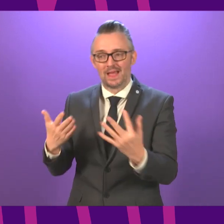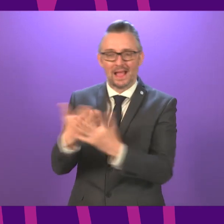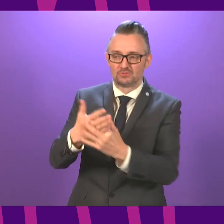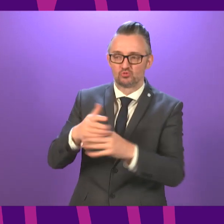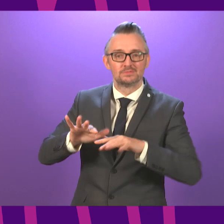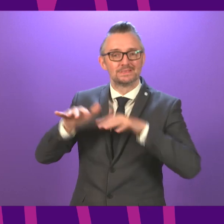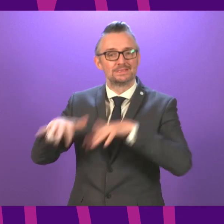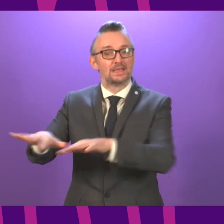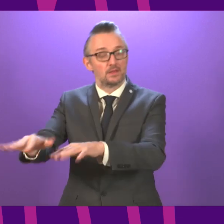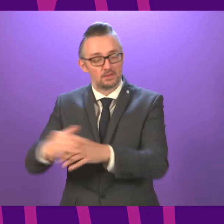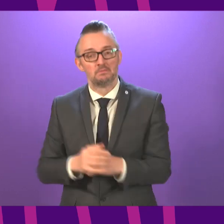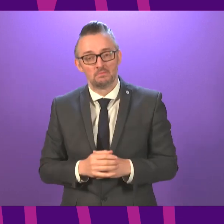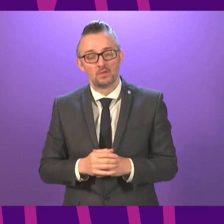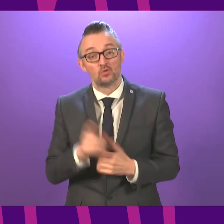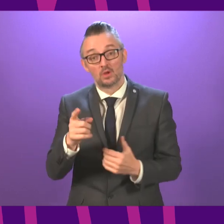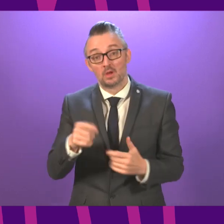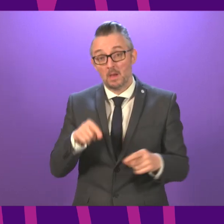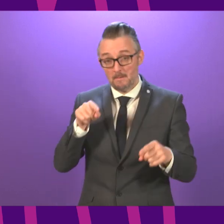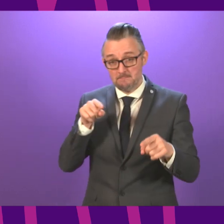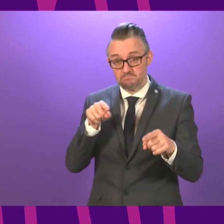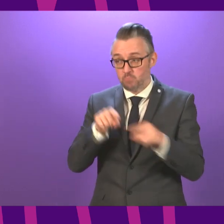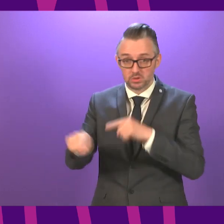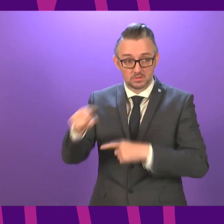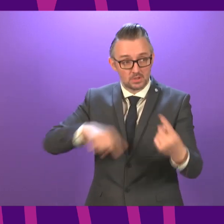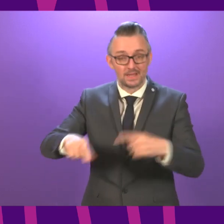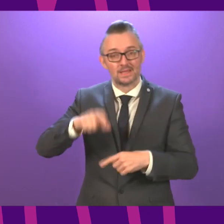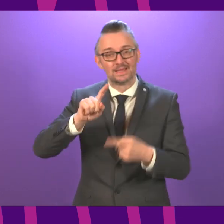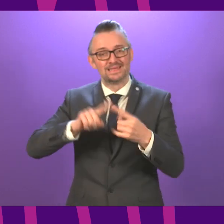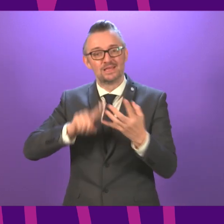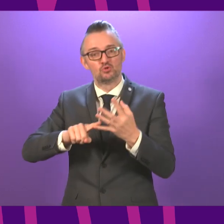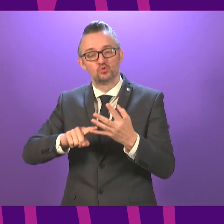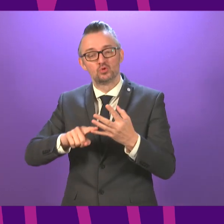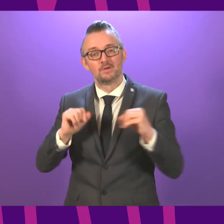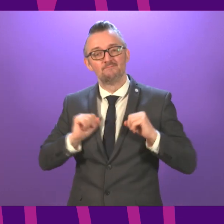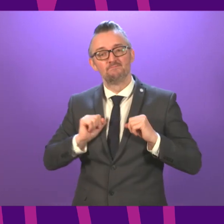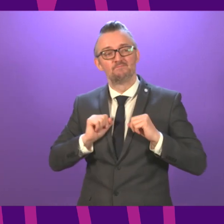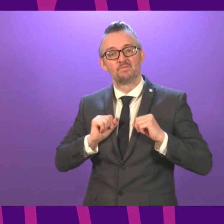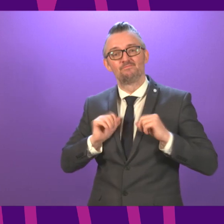The majority of EU free-trade agreements with third countries have been rolled over.